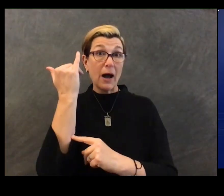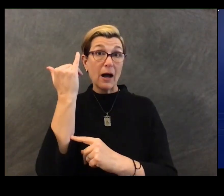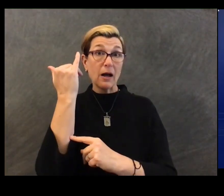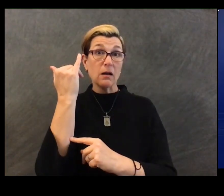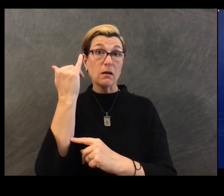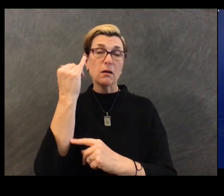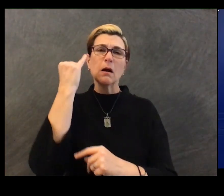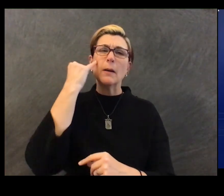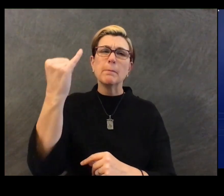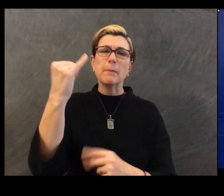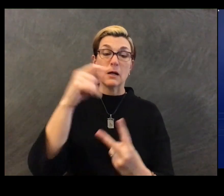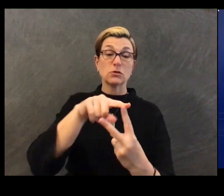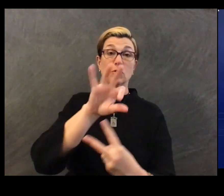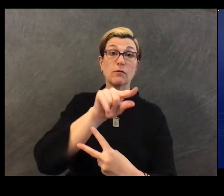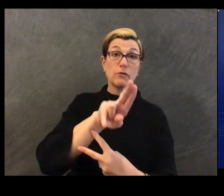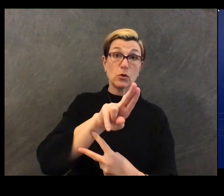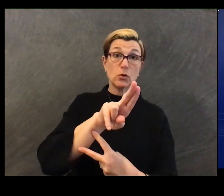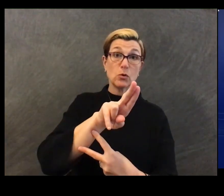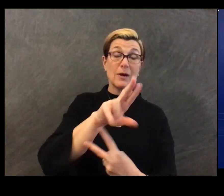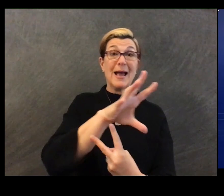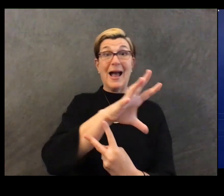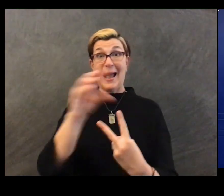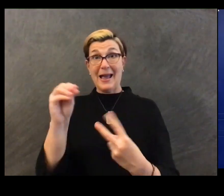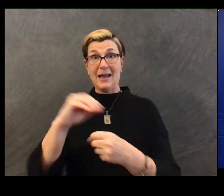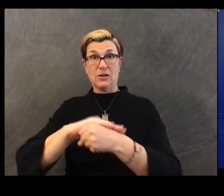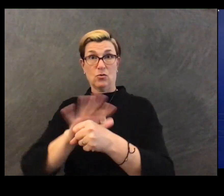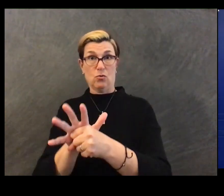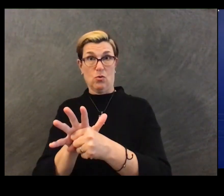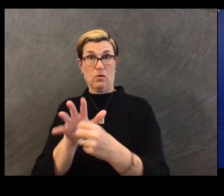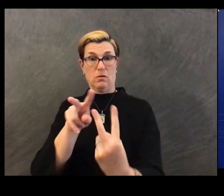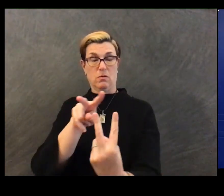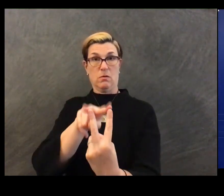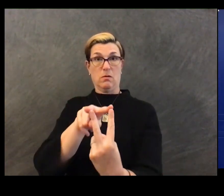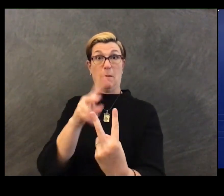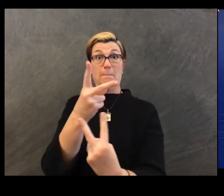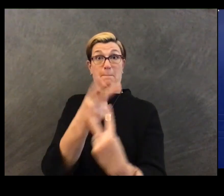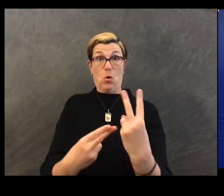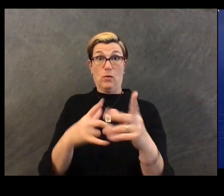virus 19 but I think it's really important to emphasize what I didn't say